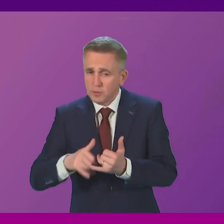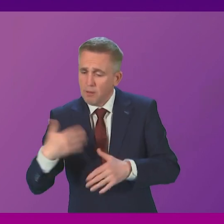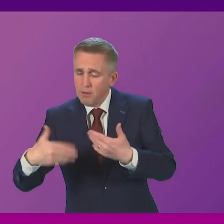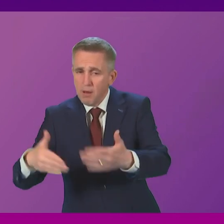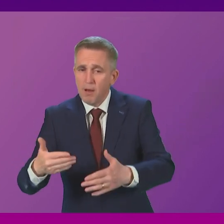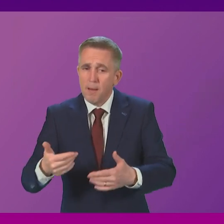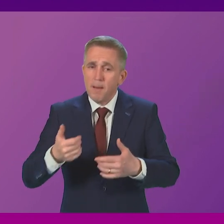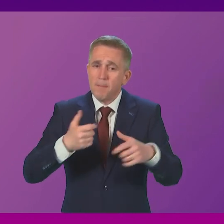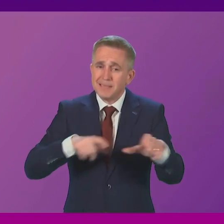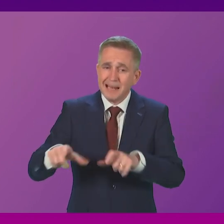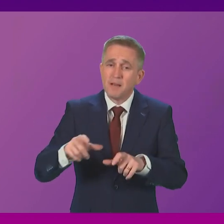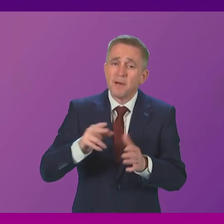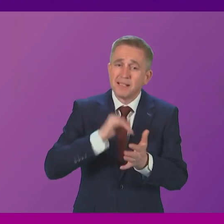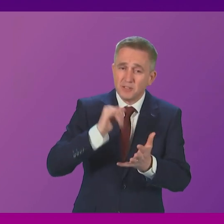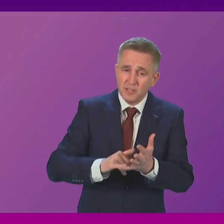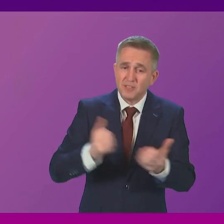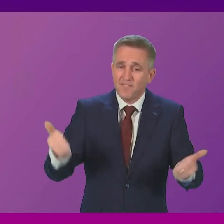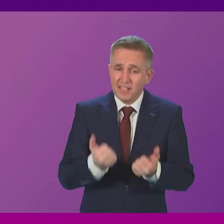taking her driving theory test, of course.